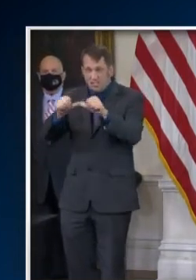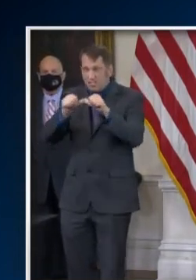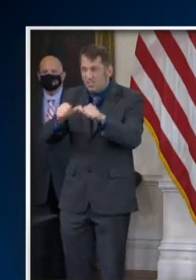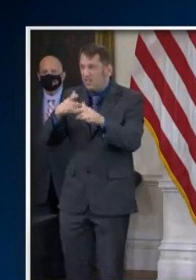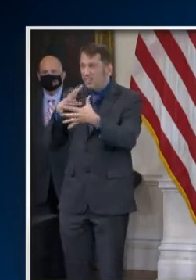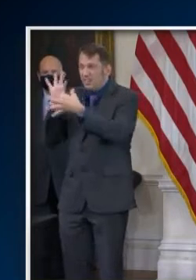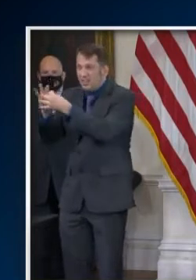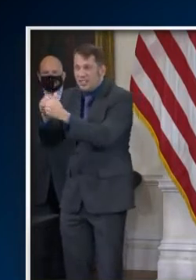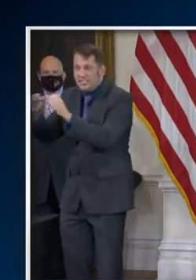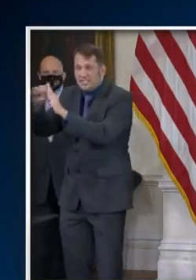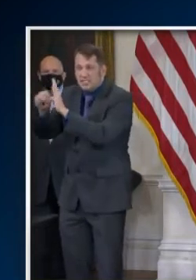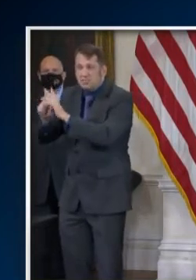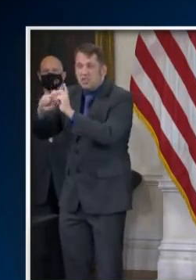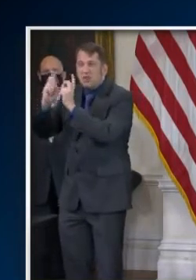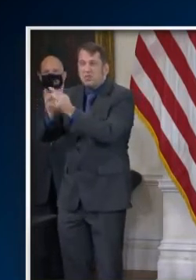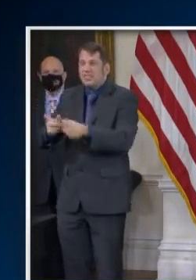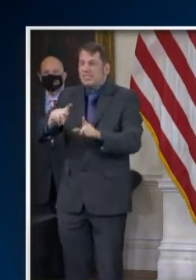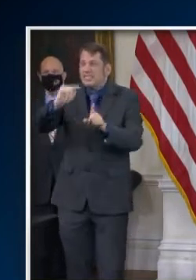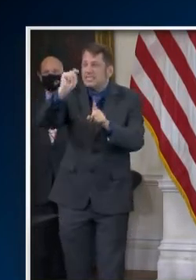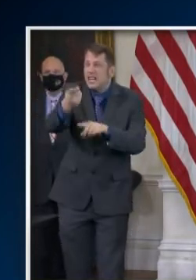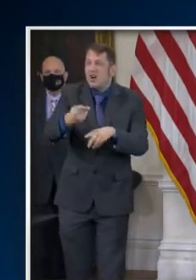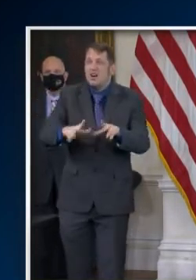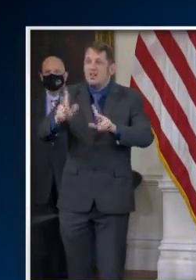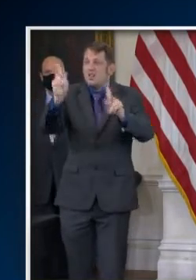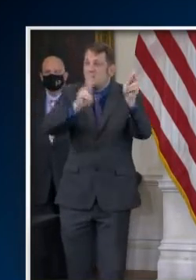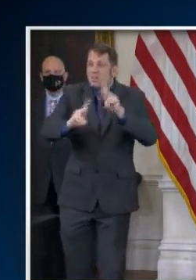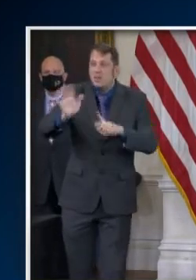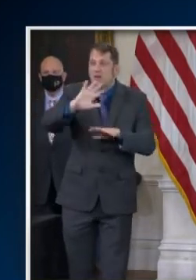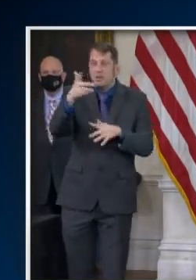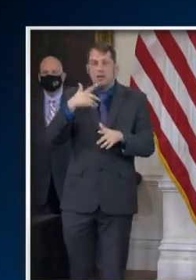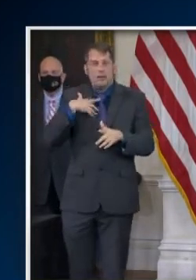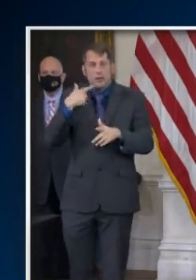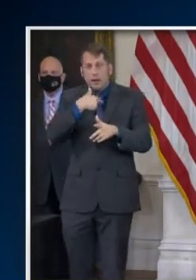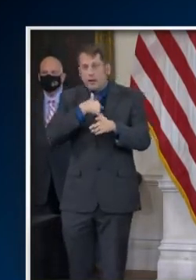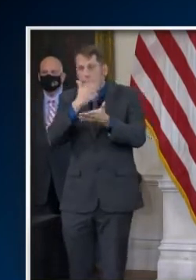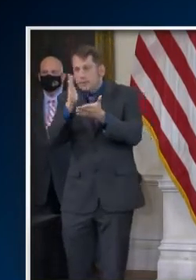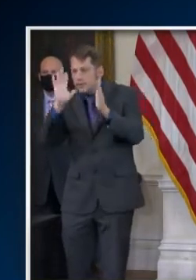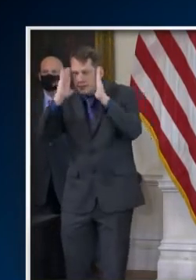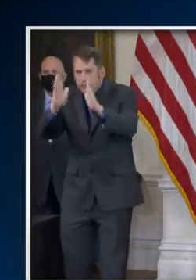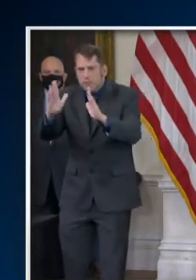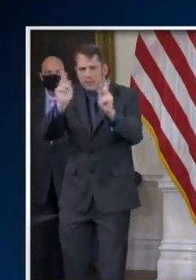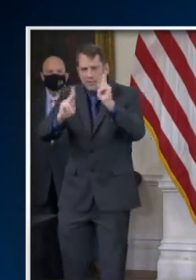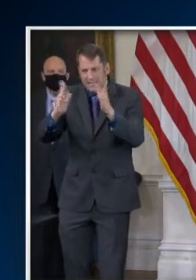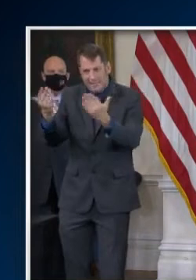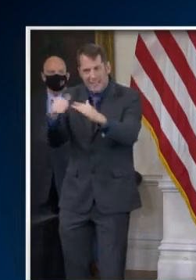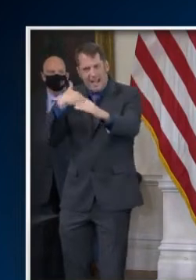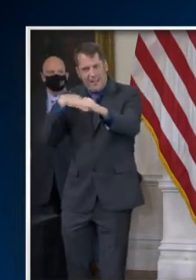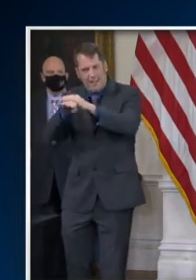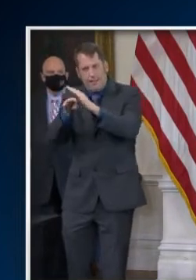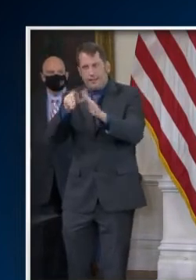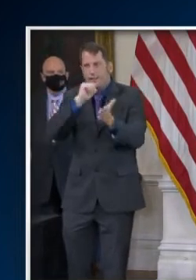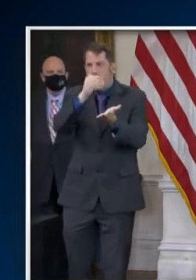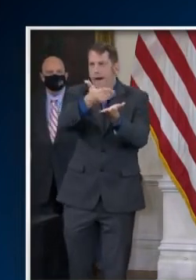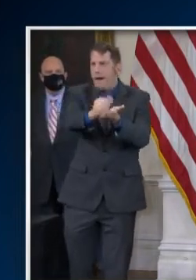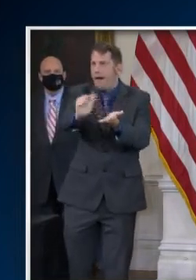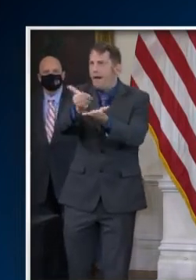COMMUNITY STAKEHOLDERS TO SERVE THE UNDERSERVED AND ABRIDGED THE HEALTH OUTCOME GAPS THAT EXIST.